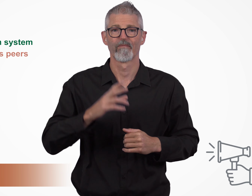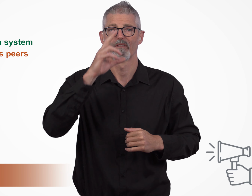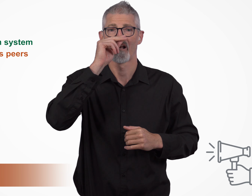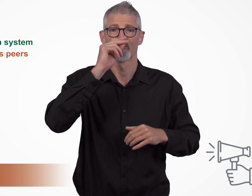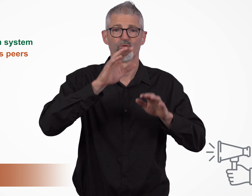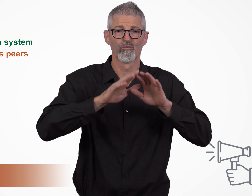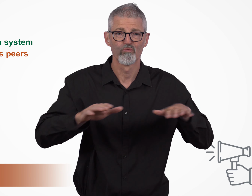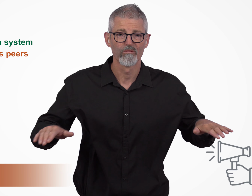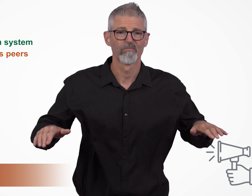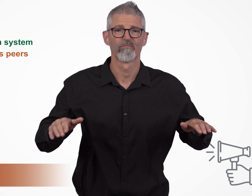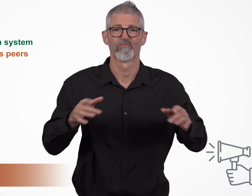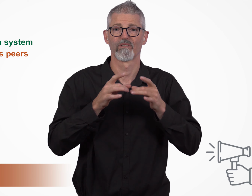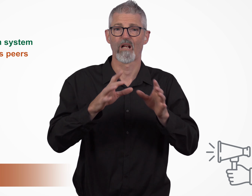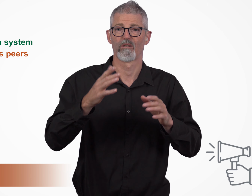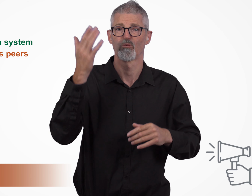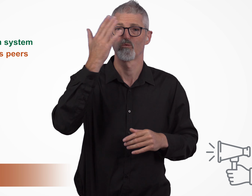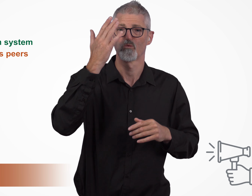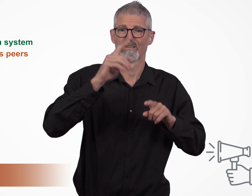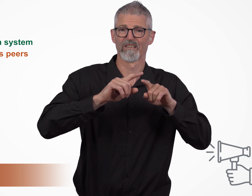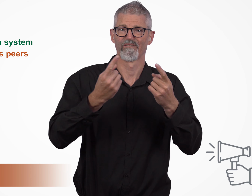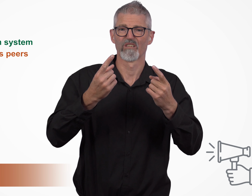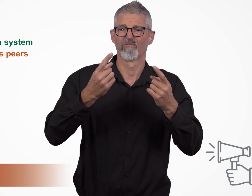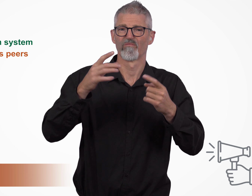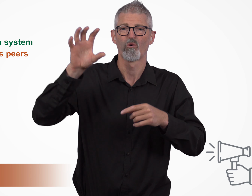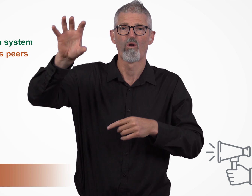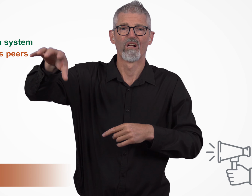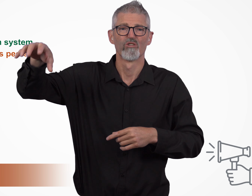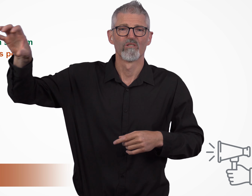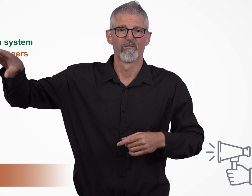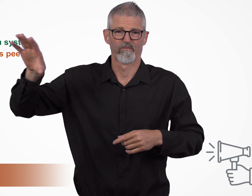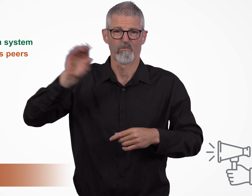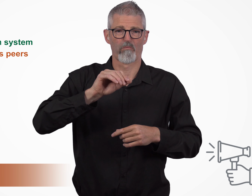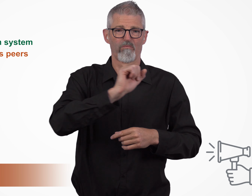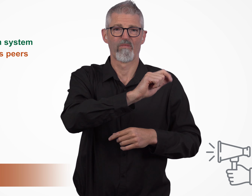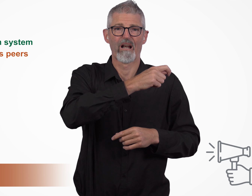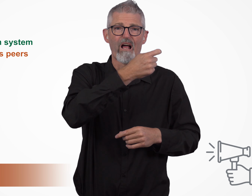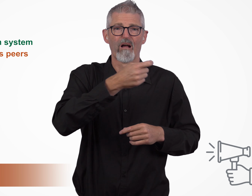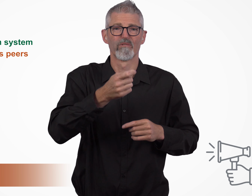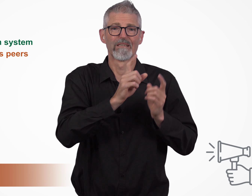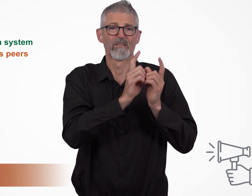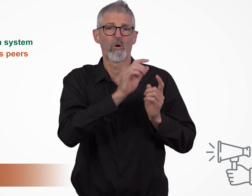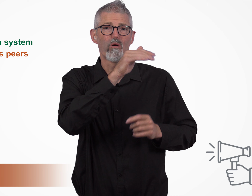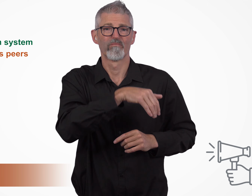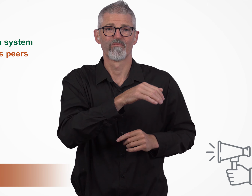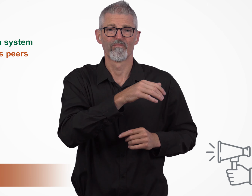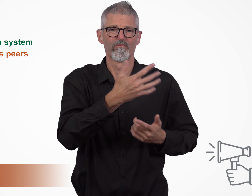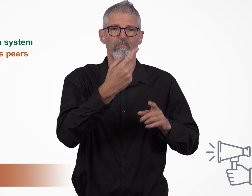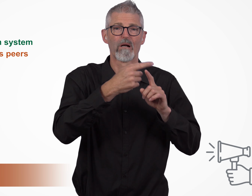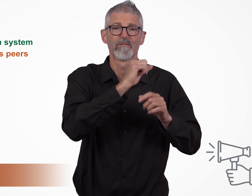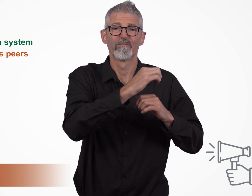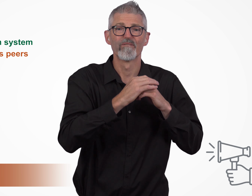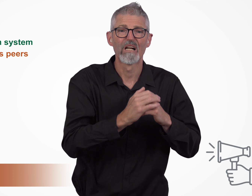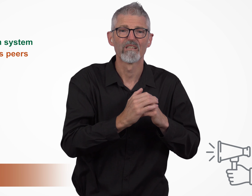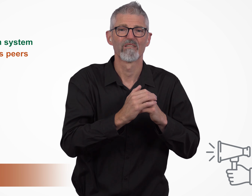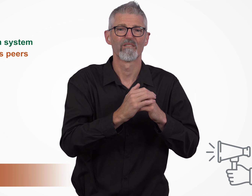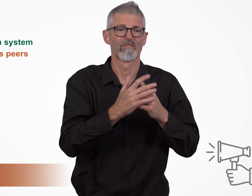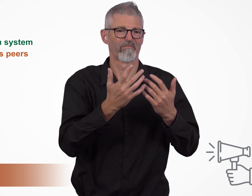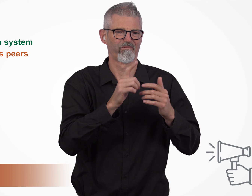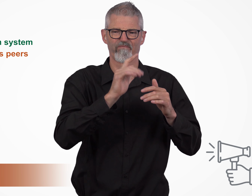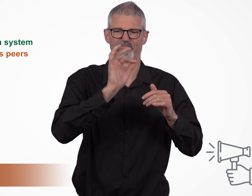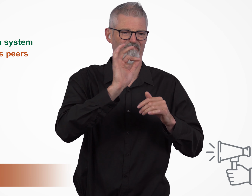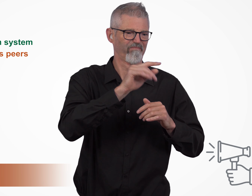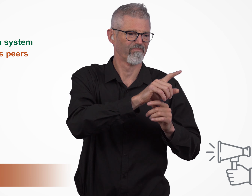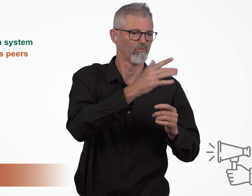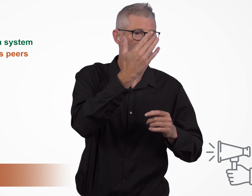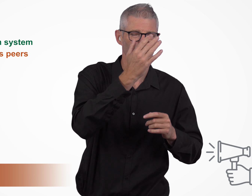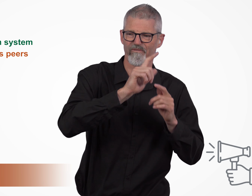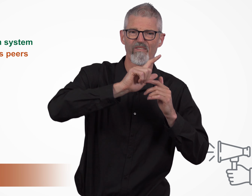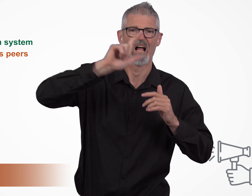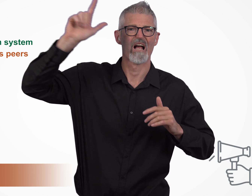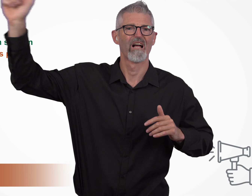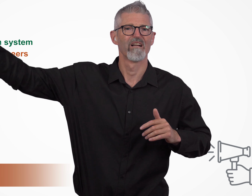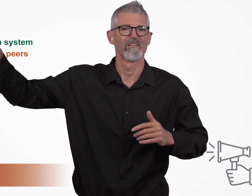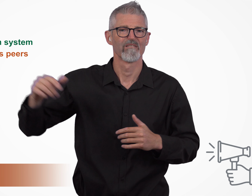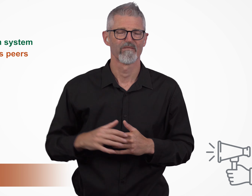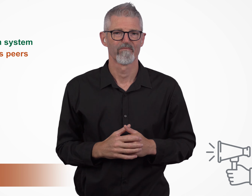Young children start school in a different location from their neighbours and their friends in their local communities